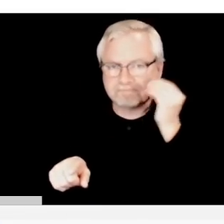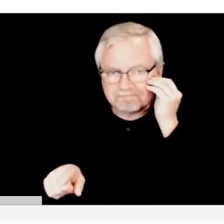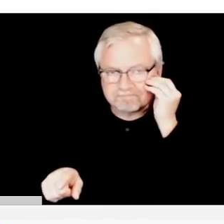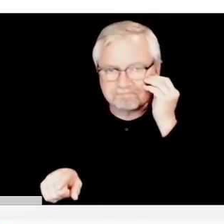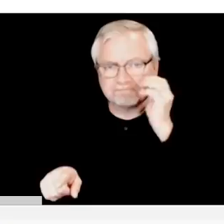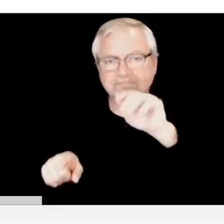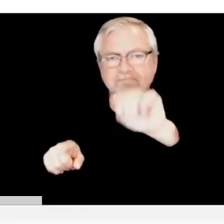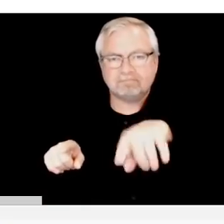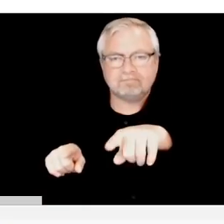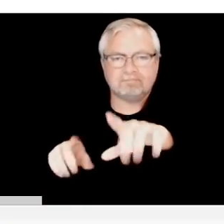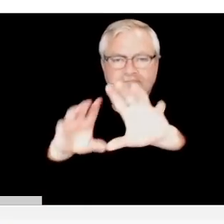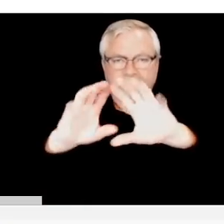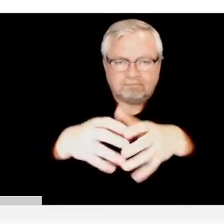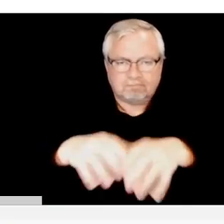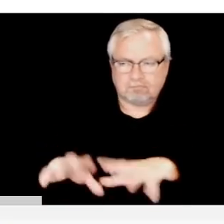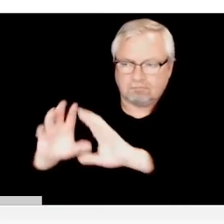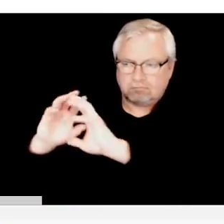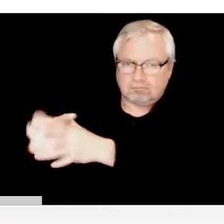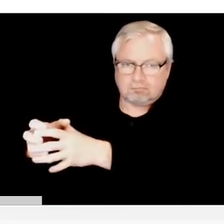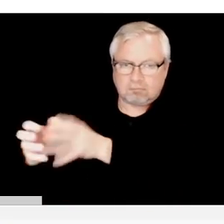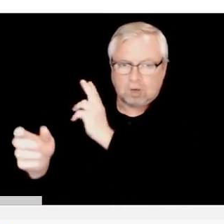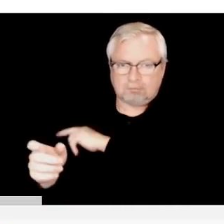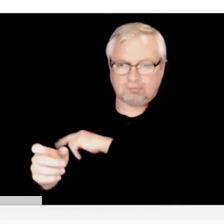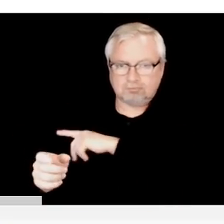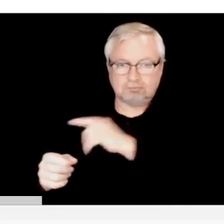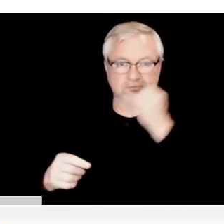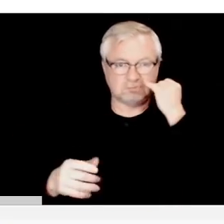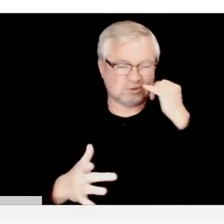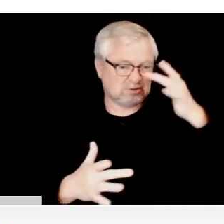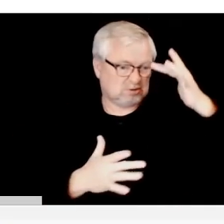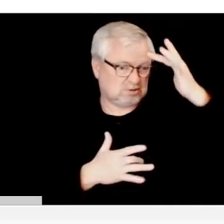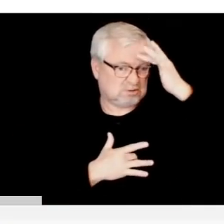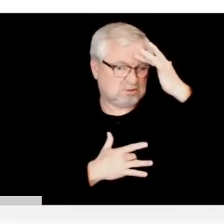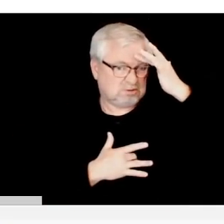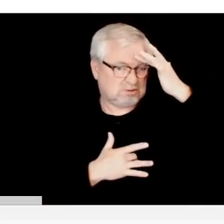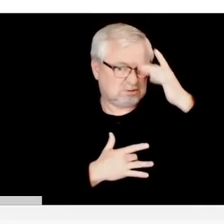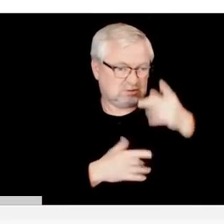we could move it up into the infectious state and similar to testing, as I